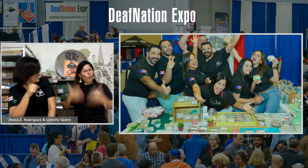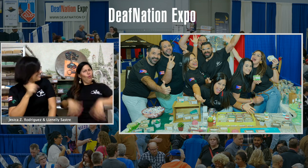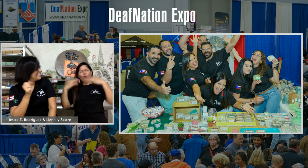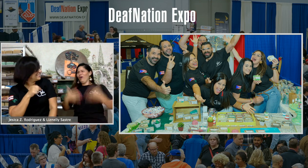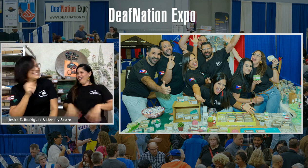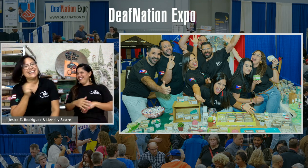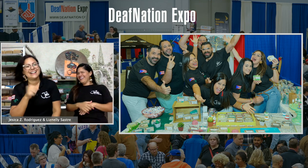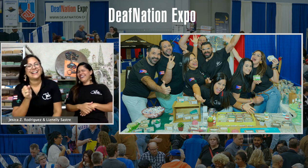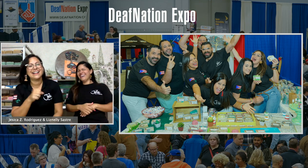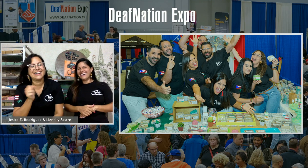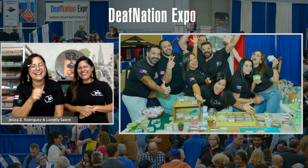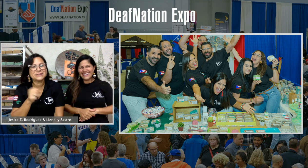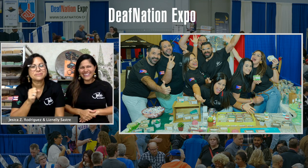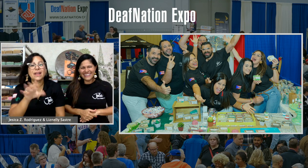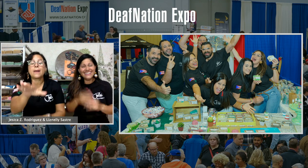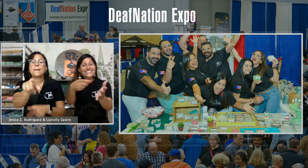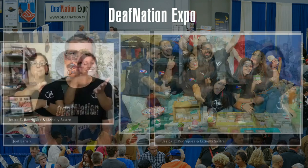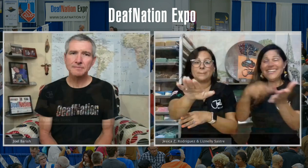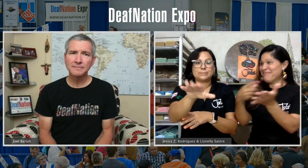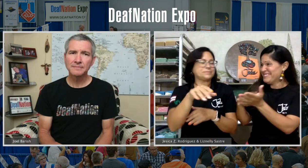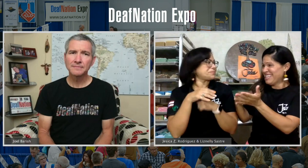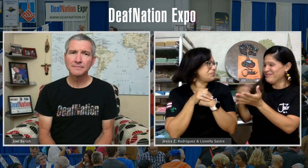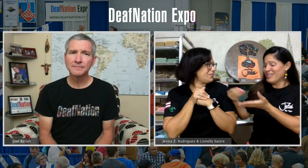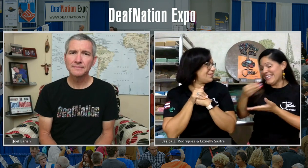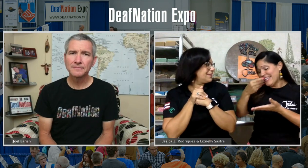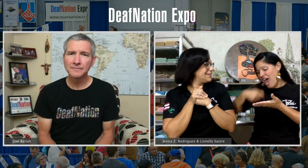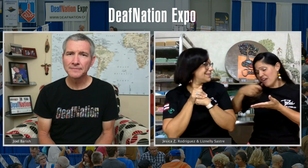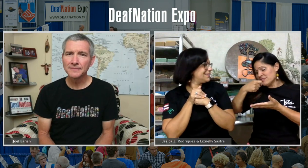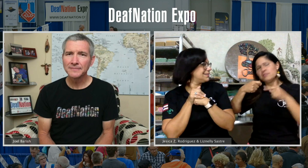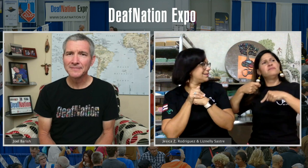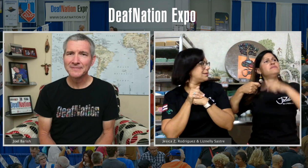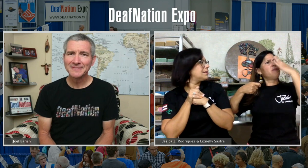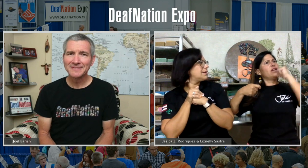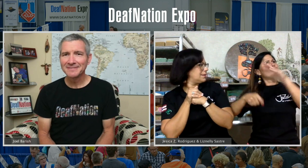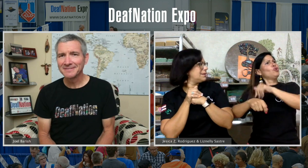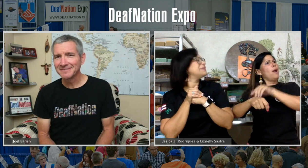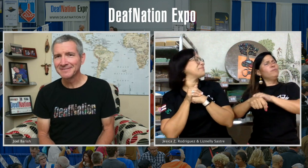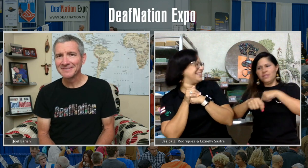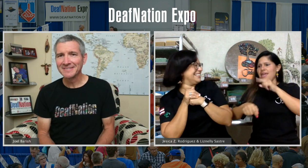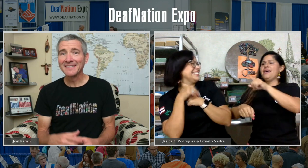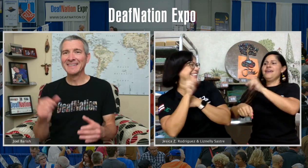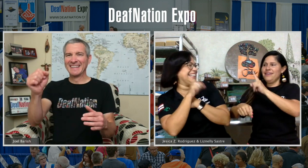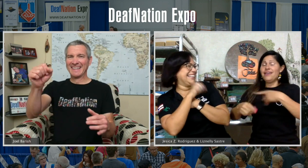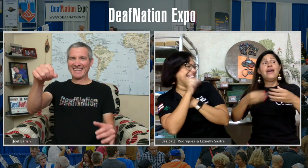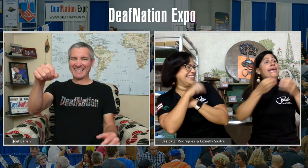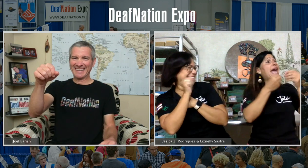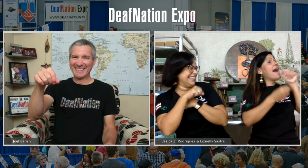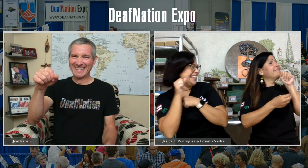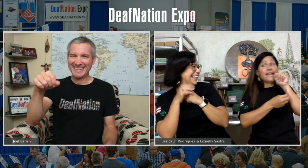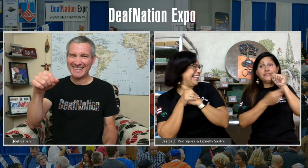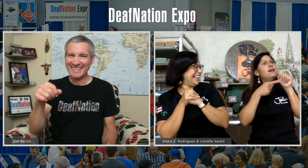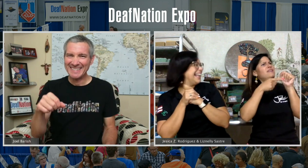Wow! Yes! Sometimes you’re eating and you say… Why not make a soap with this?